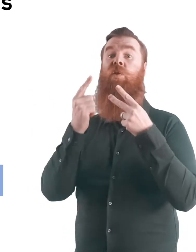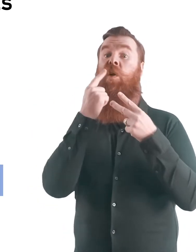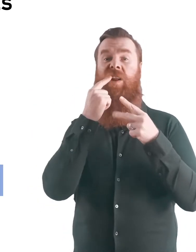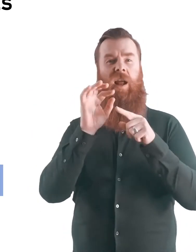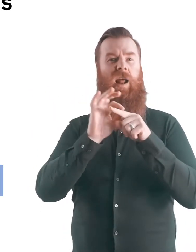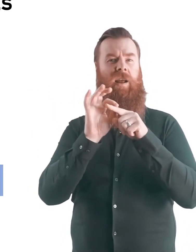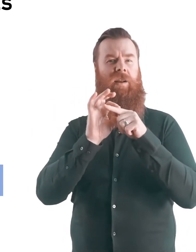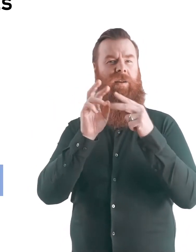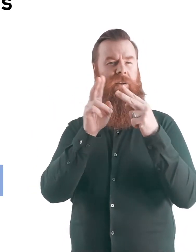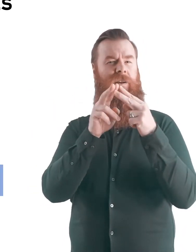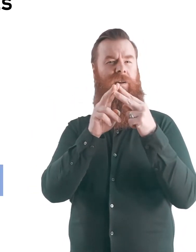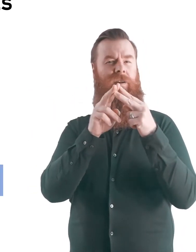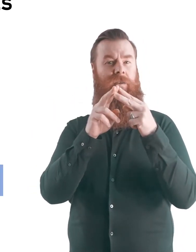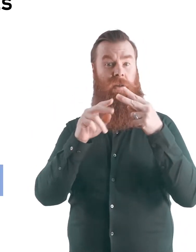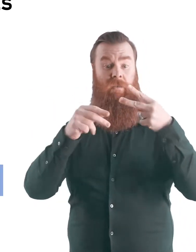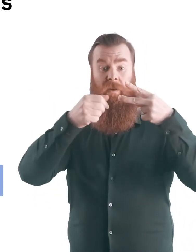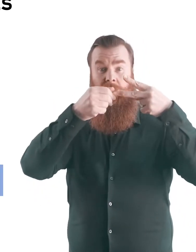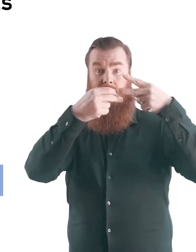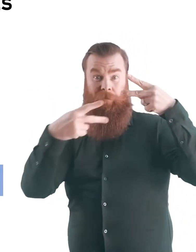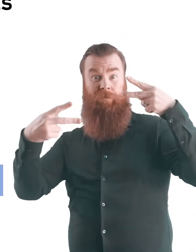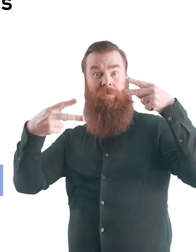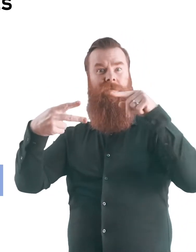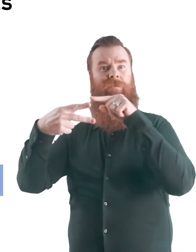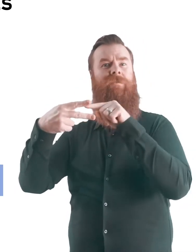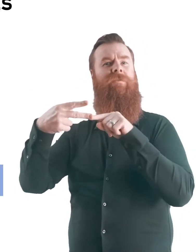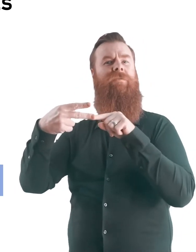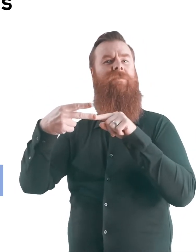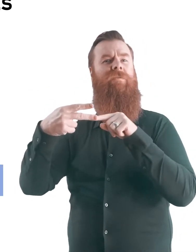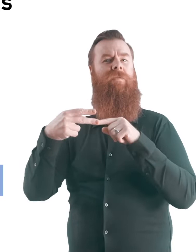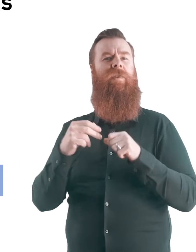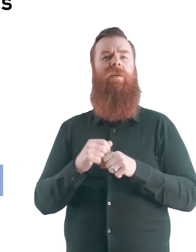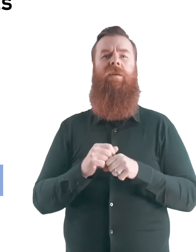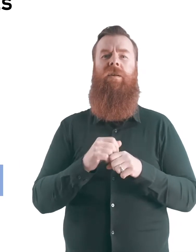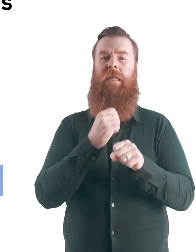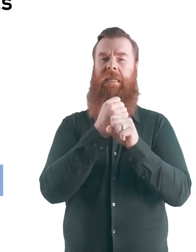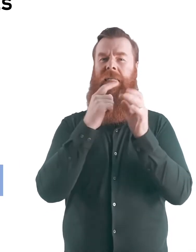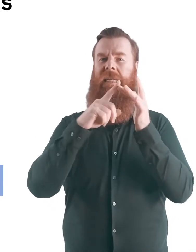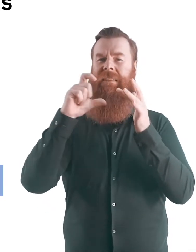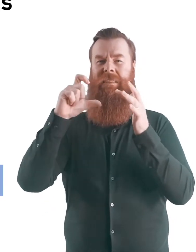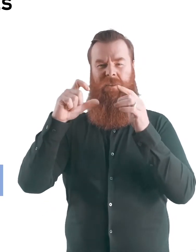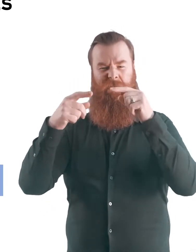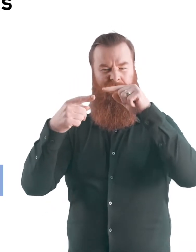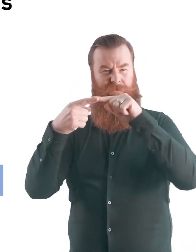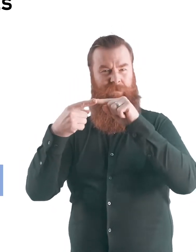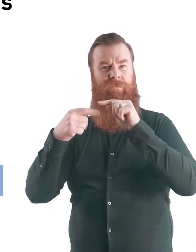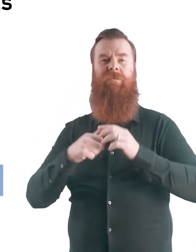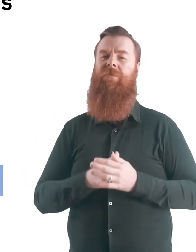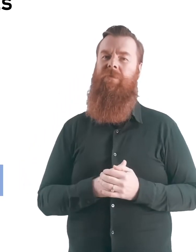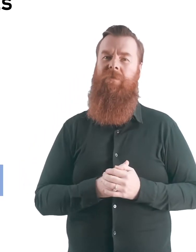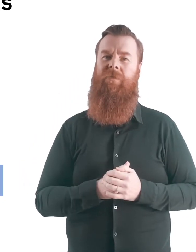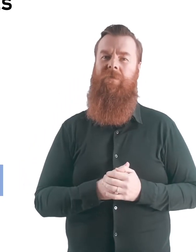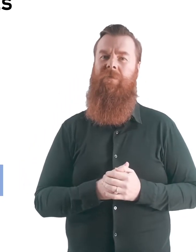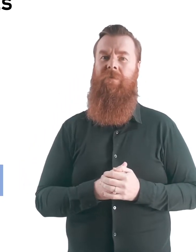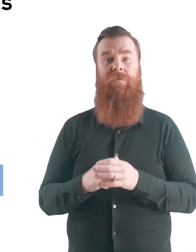There are two main types of tooth-coloured fillings, one is called Glass ionomer cement (GIC)